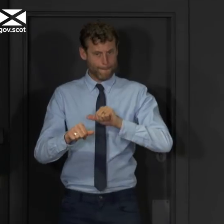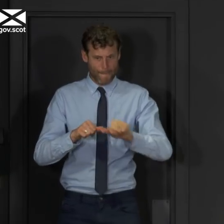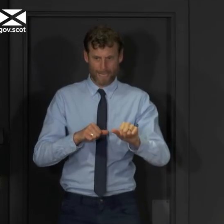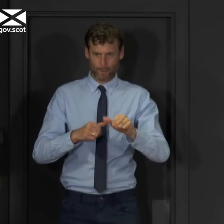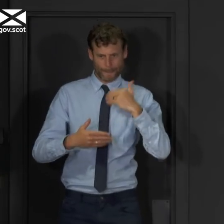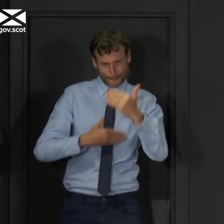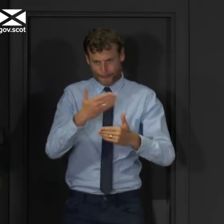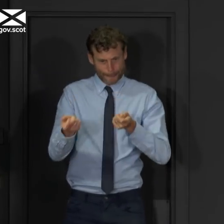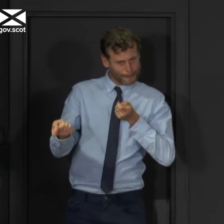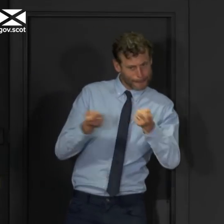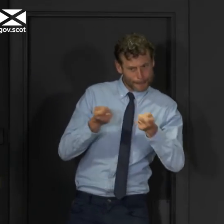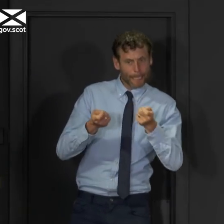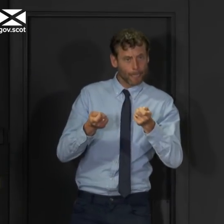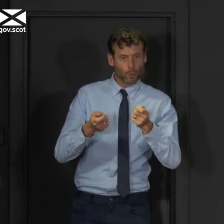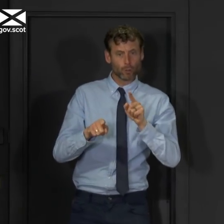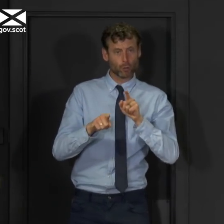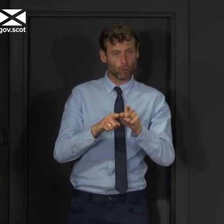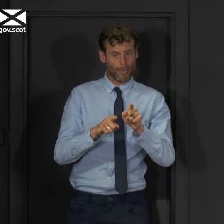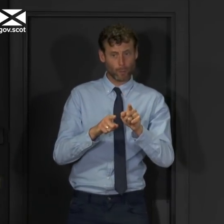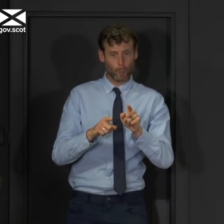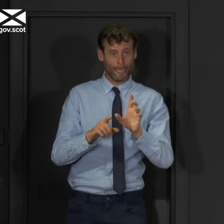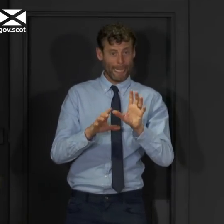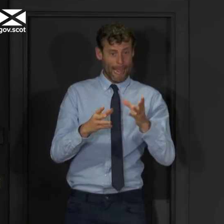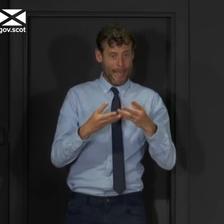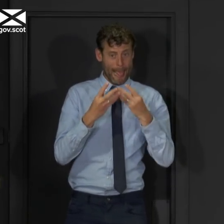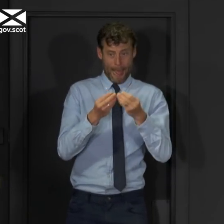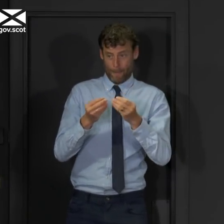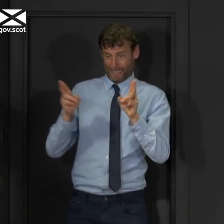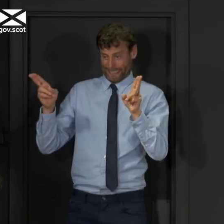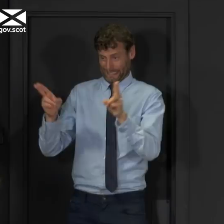we reasonably can, firstly use to steer the country through the health crisis, but also